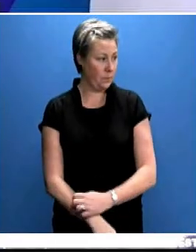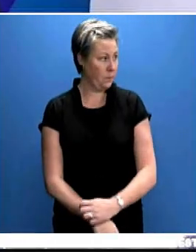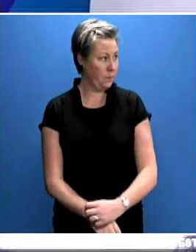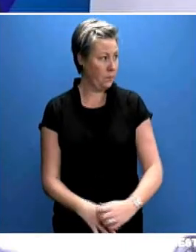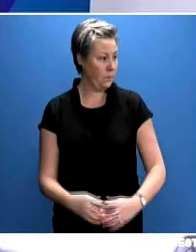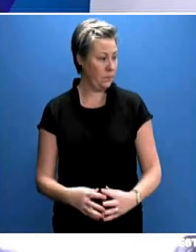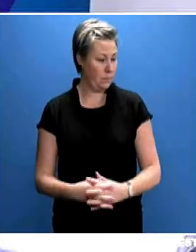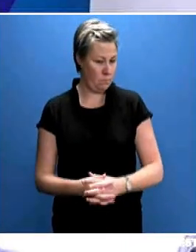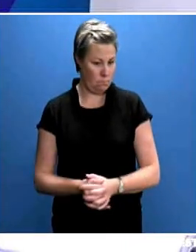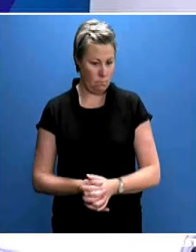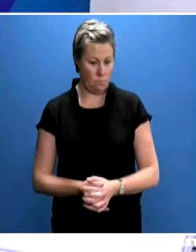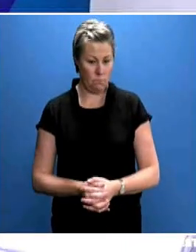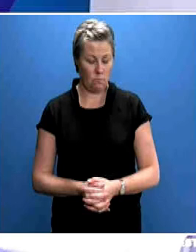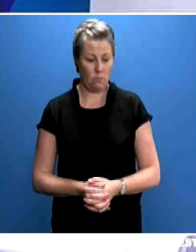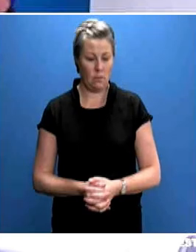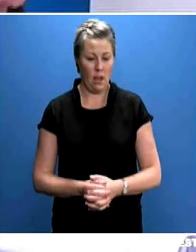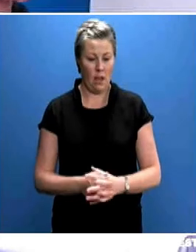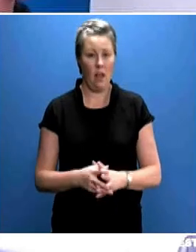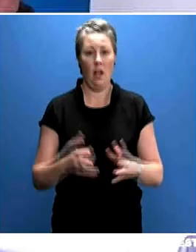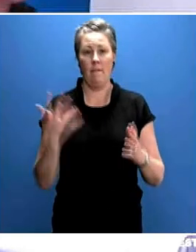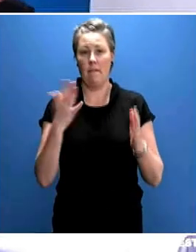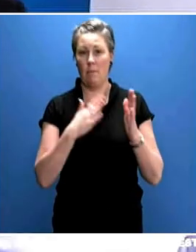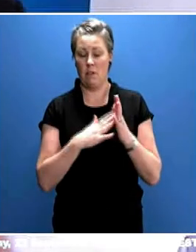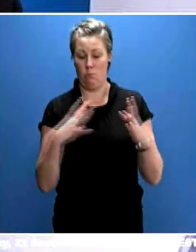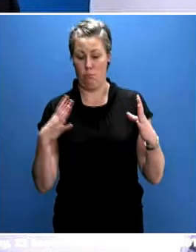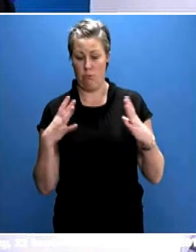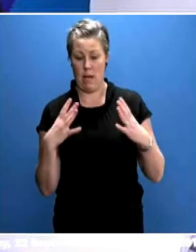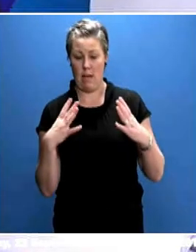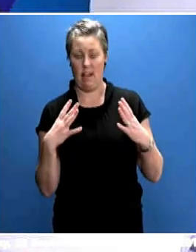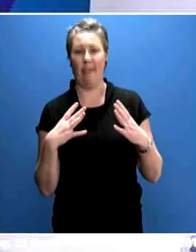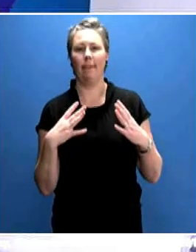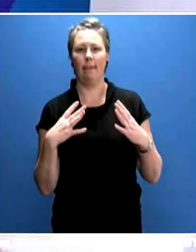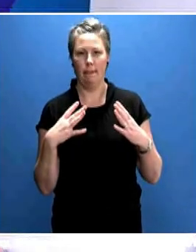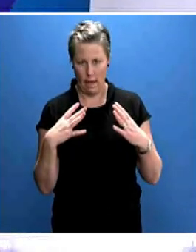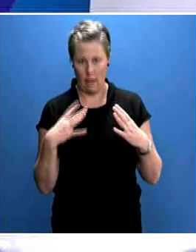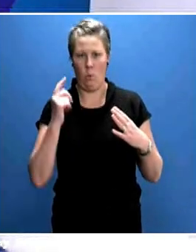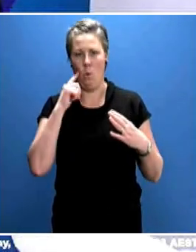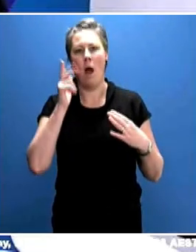for the second hour of her evidence. Is it a convenient time to take a break, Chair, until perhaps 3 pm?